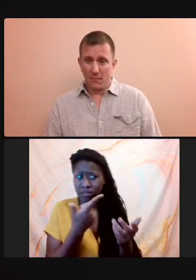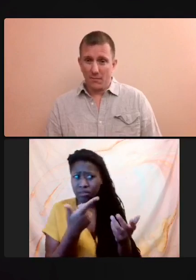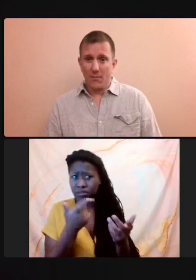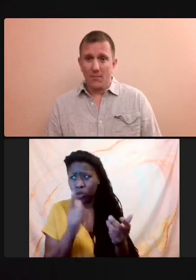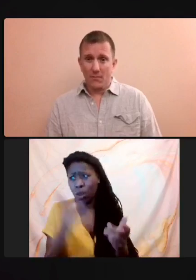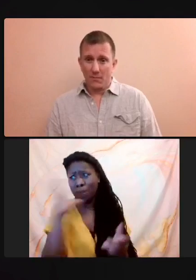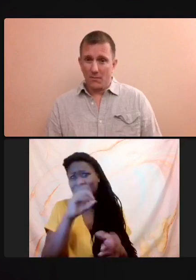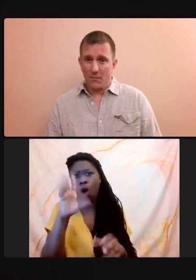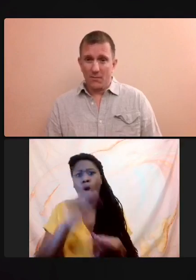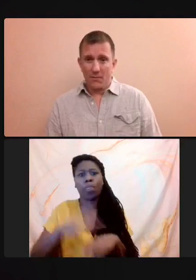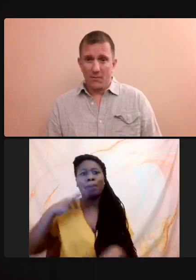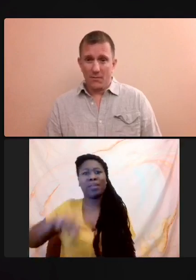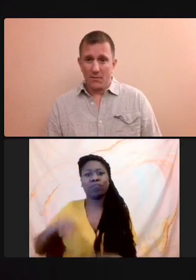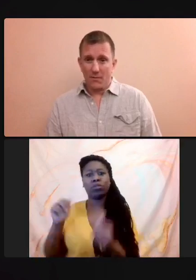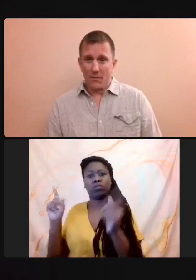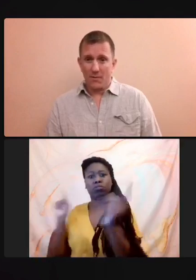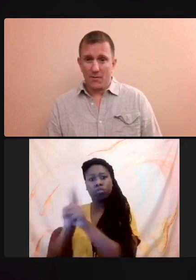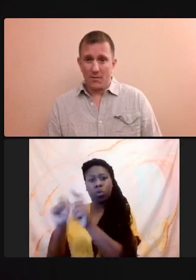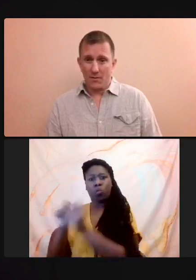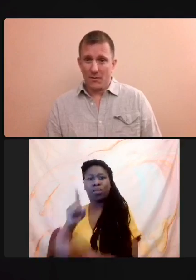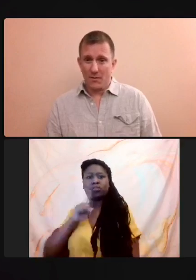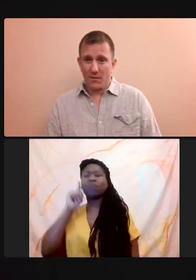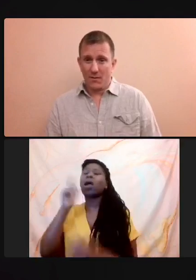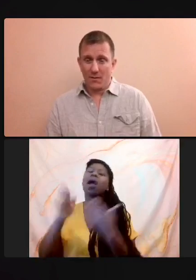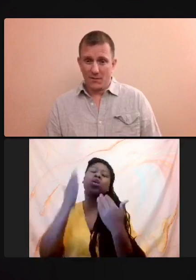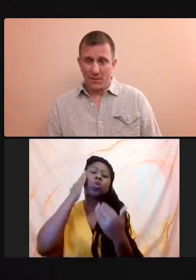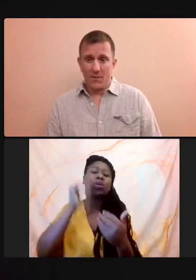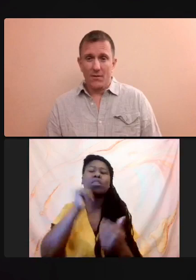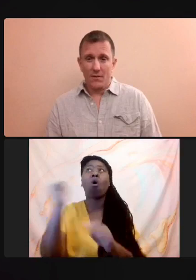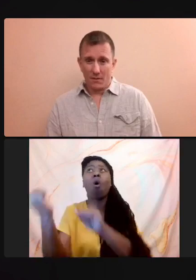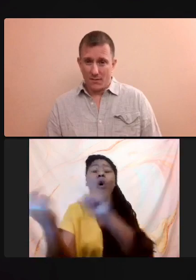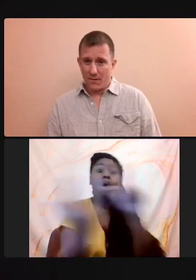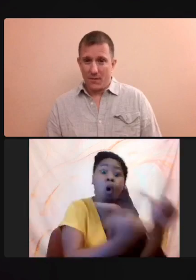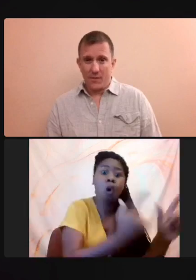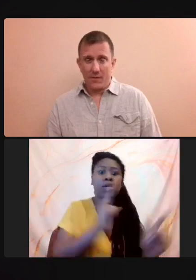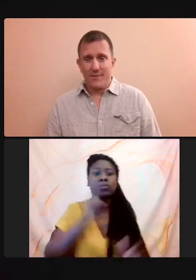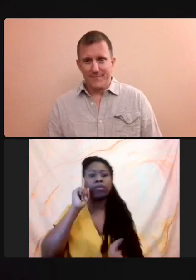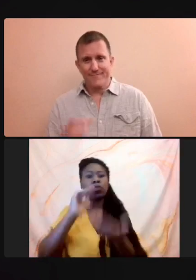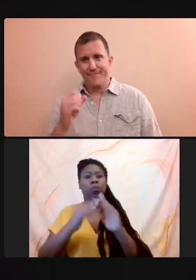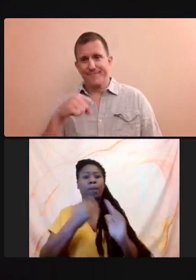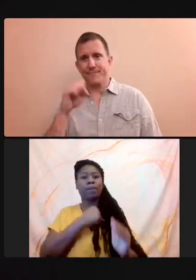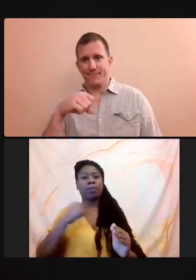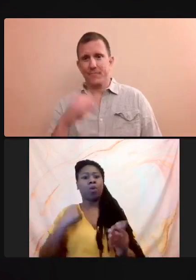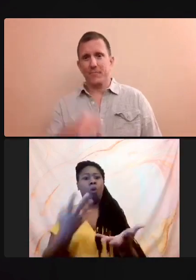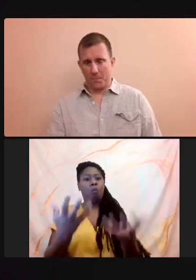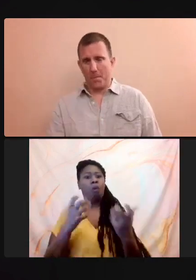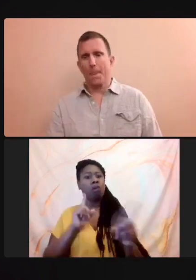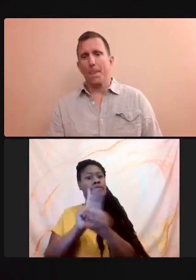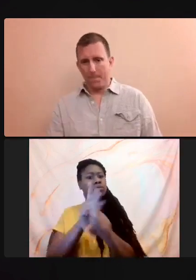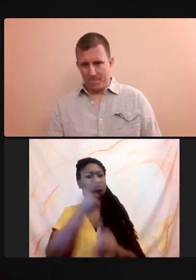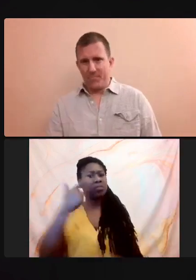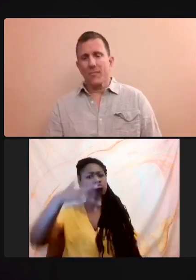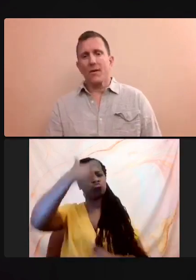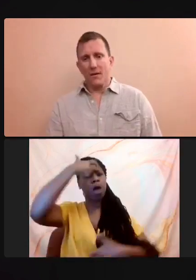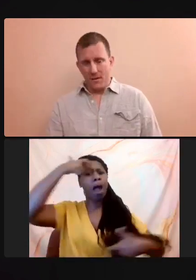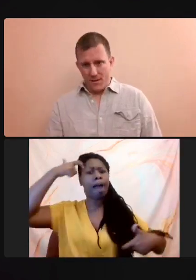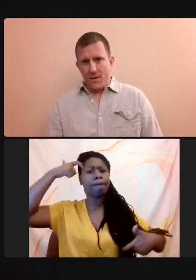It's not just a hearing person's way in terms of getting an interpreter certified. We have to have the deaf community. All hands on deck.